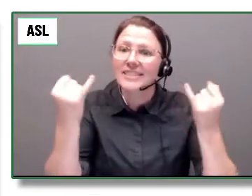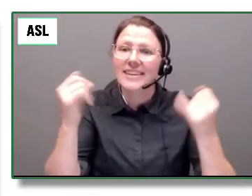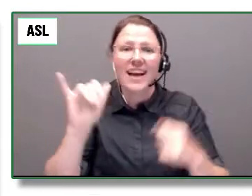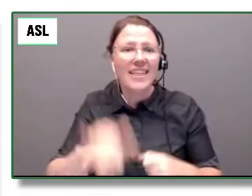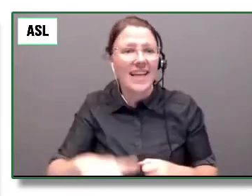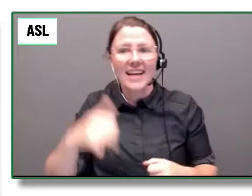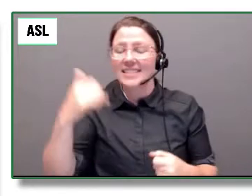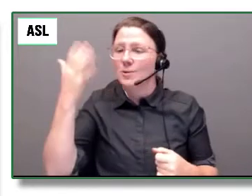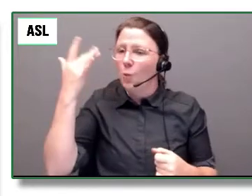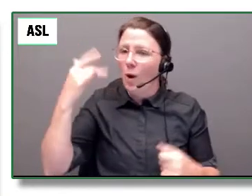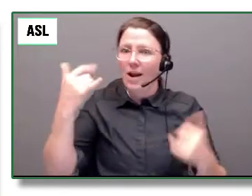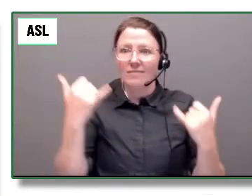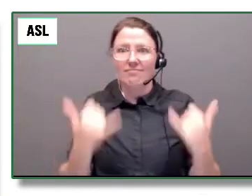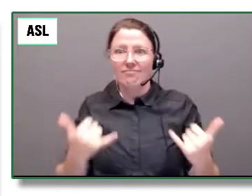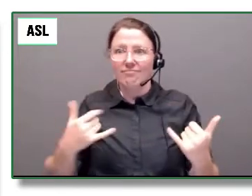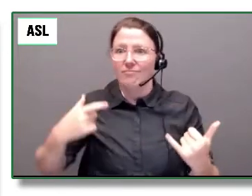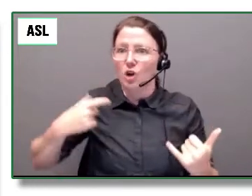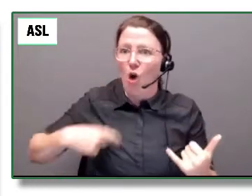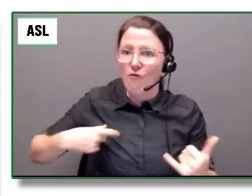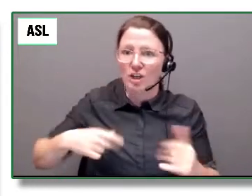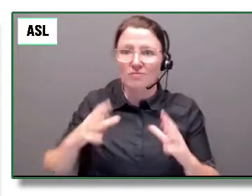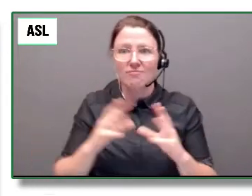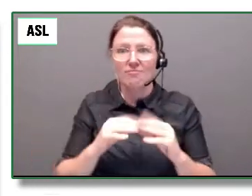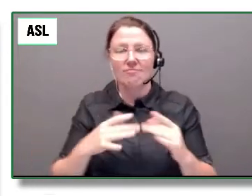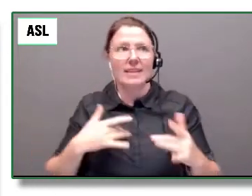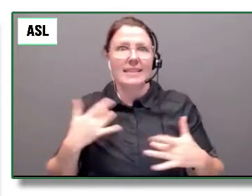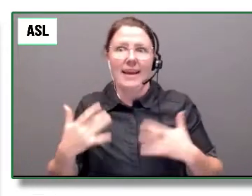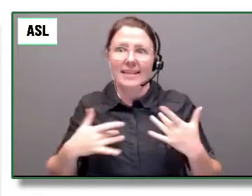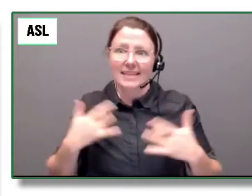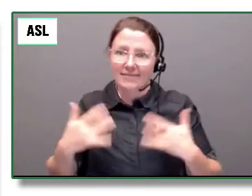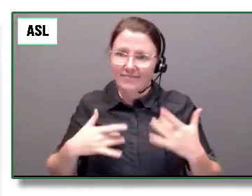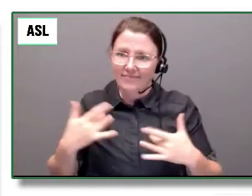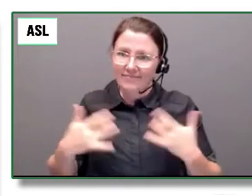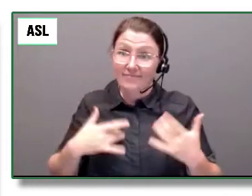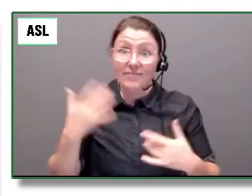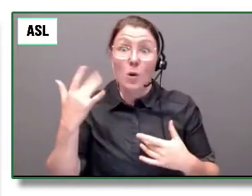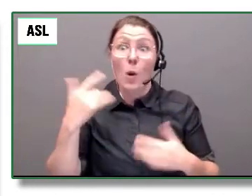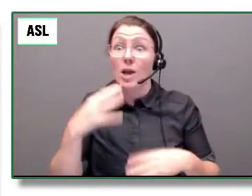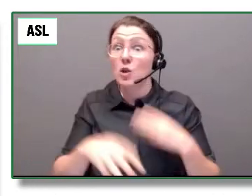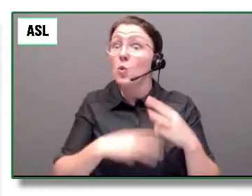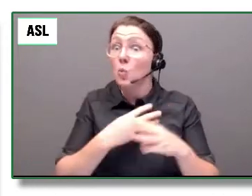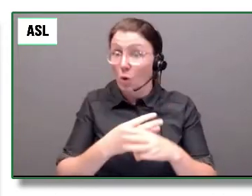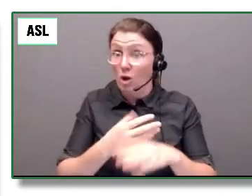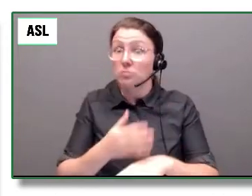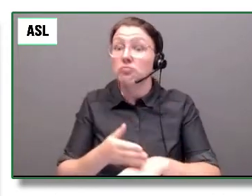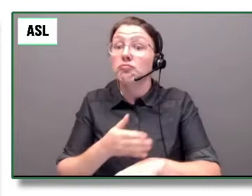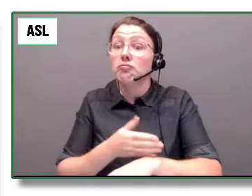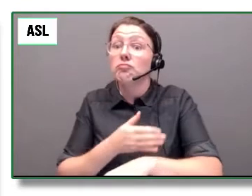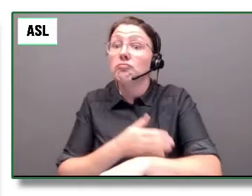changing. The world is opening up to the idea that as people with disabilities